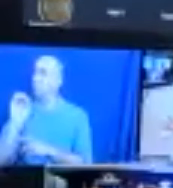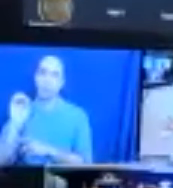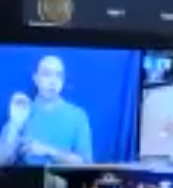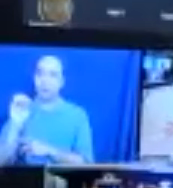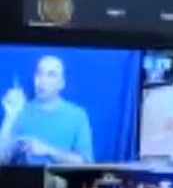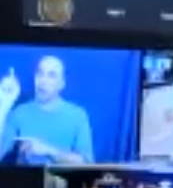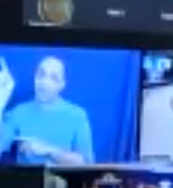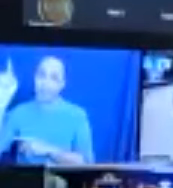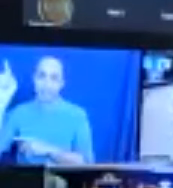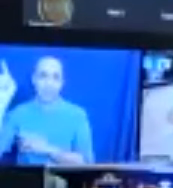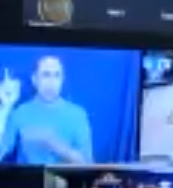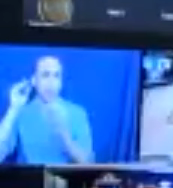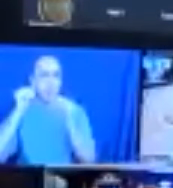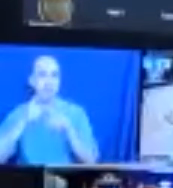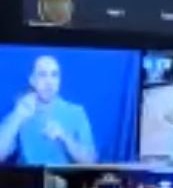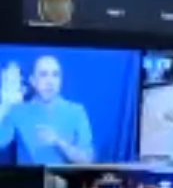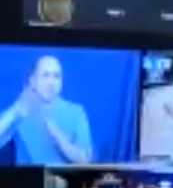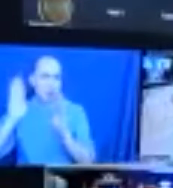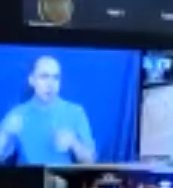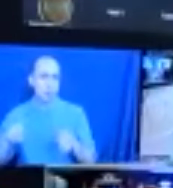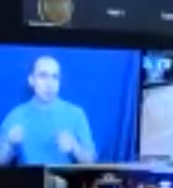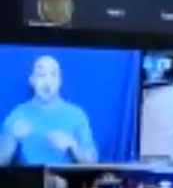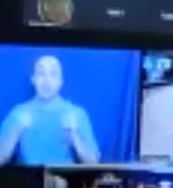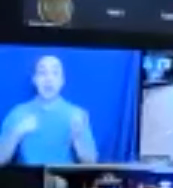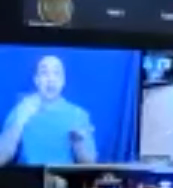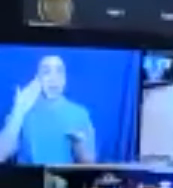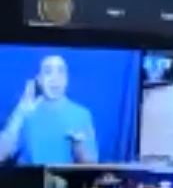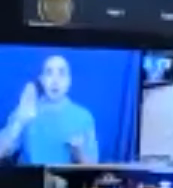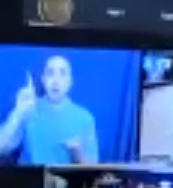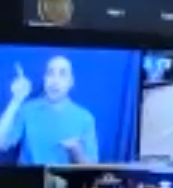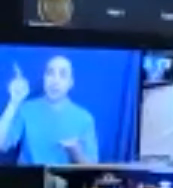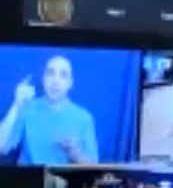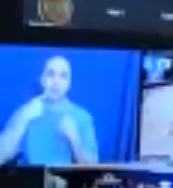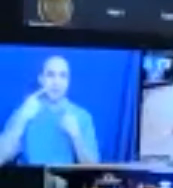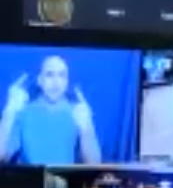WE DID NOT KNOW THAT THIS MAN WAS INTERNATIONALLY KNOWN. HE WAS TRAVELING WITH BRUCE LEE'S STUDENT, JESSE GLOVER.